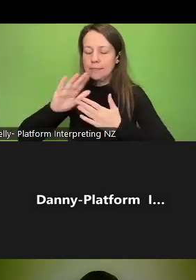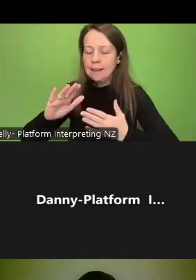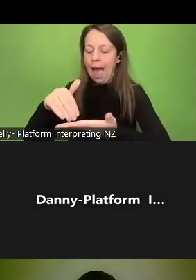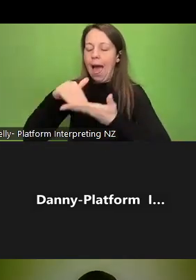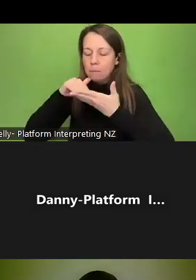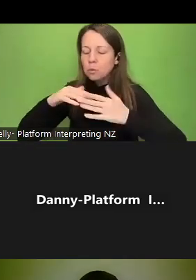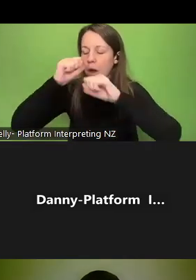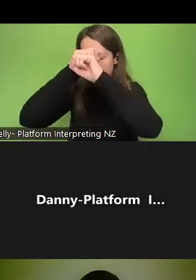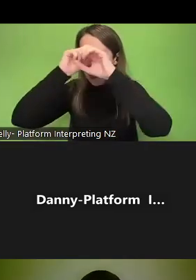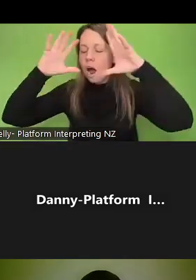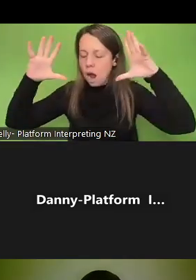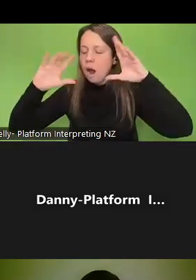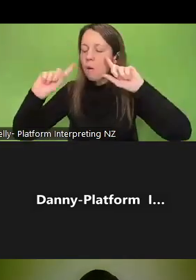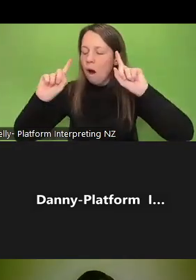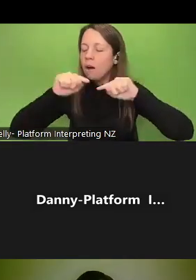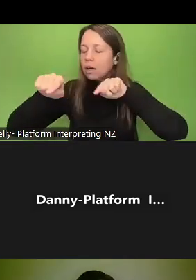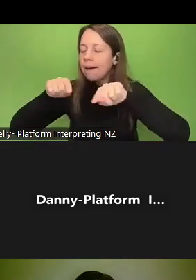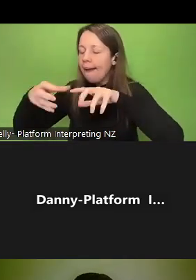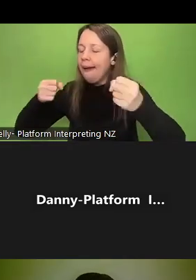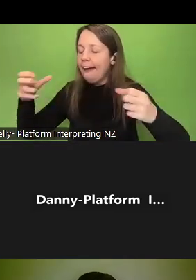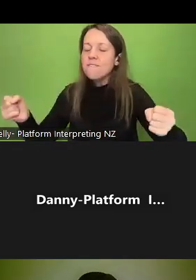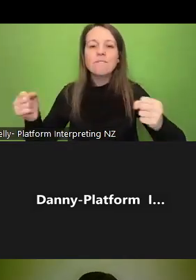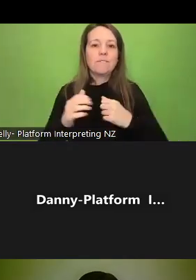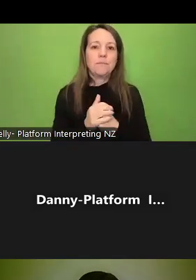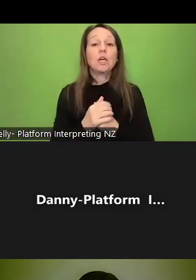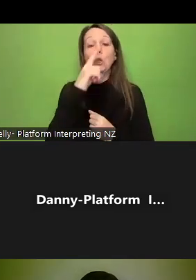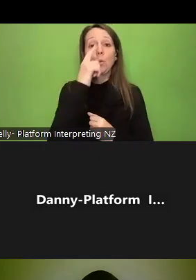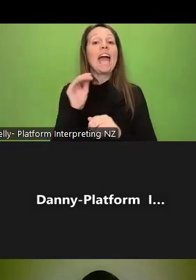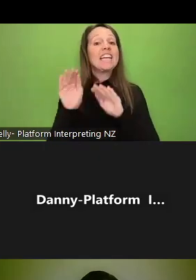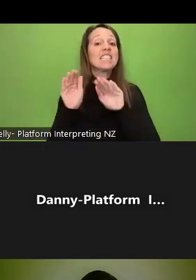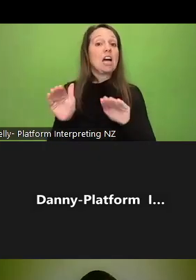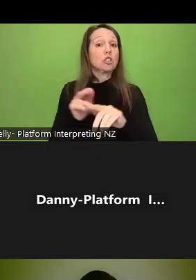audio description connected. You can do a touch tour without audio description, and you can do a